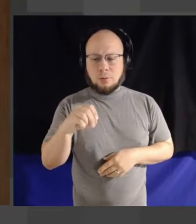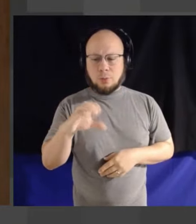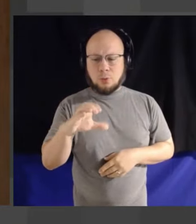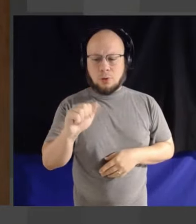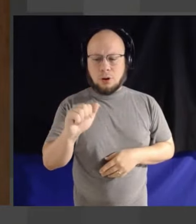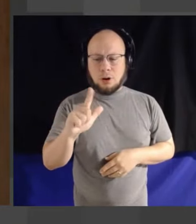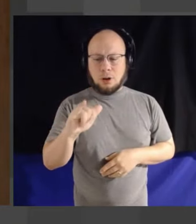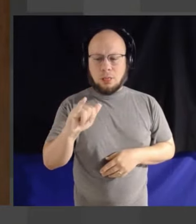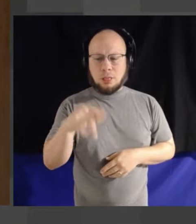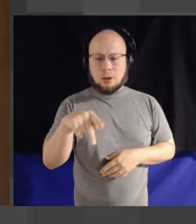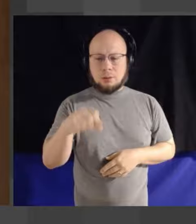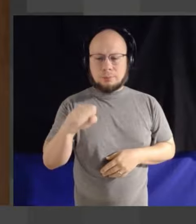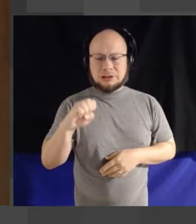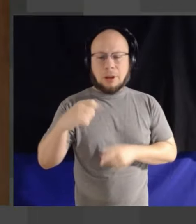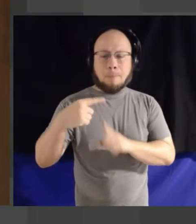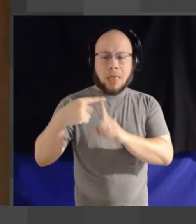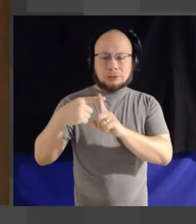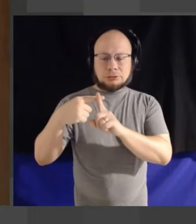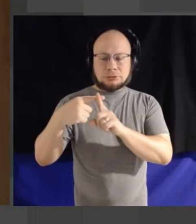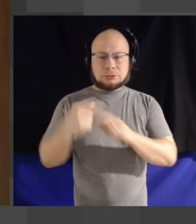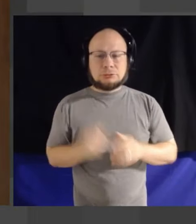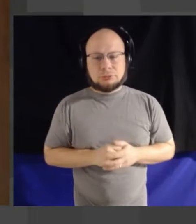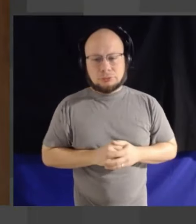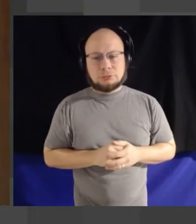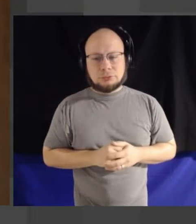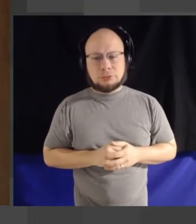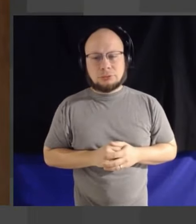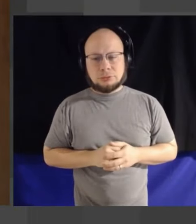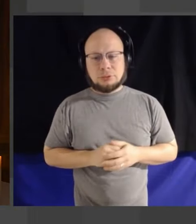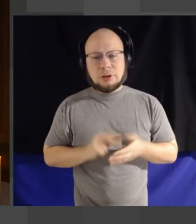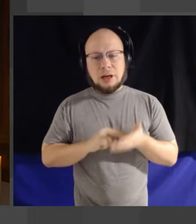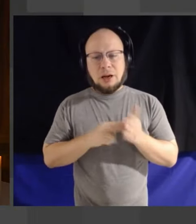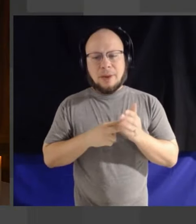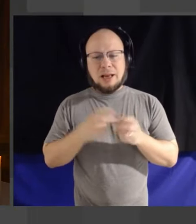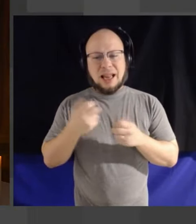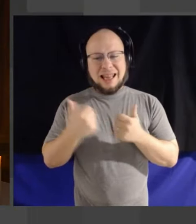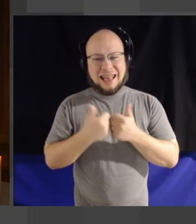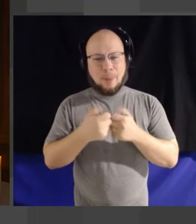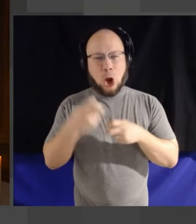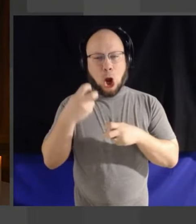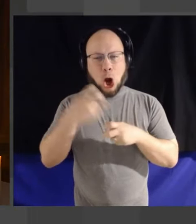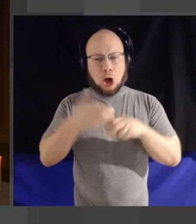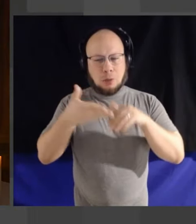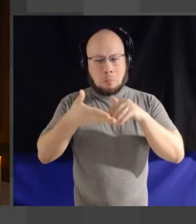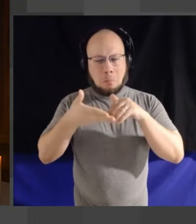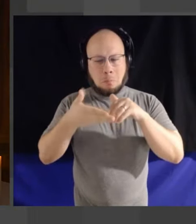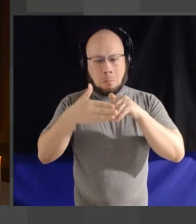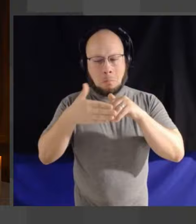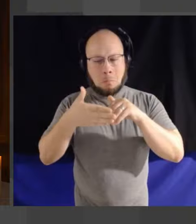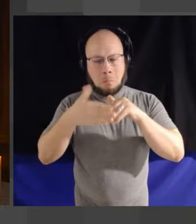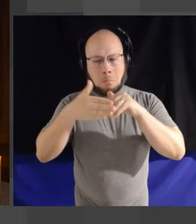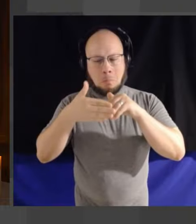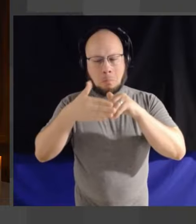FOR FREE. IT'S CALLED APOCALYPSE PLUS. WHICH MEANS WE'RE MAKING THE